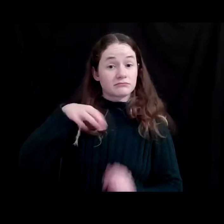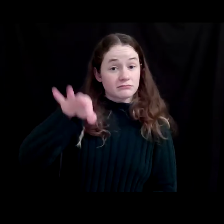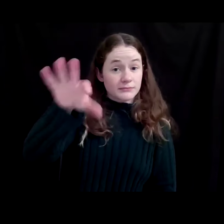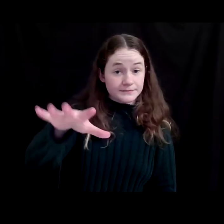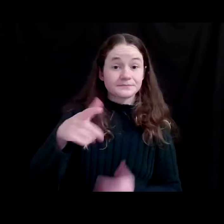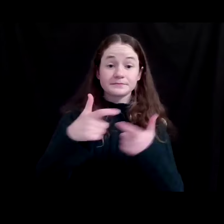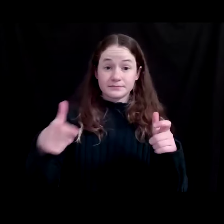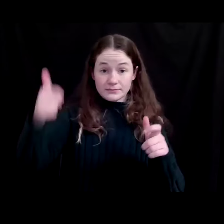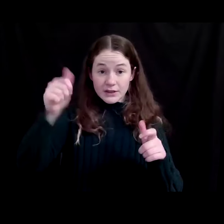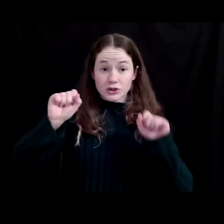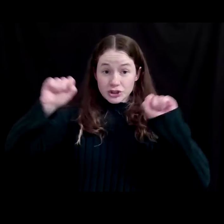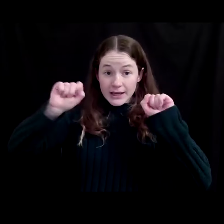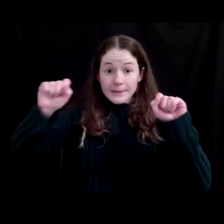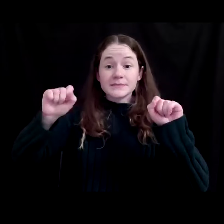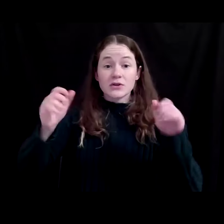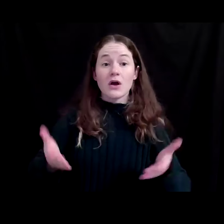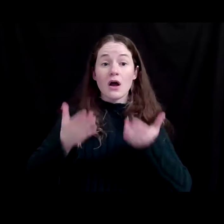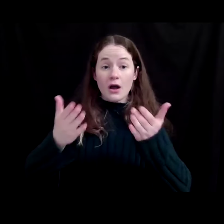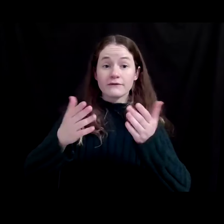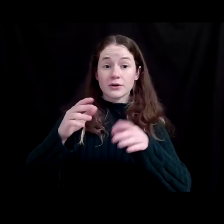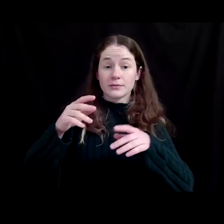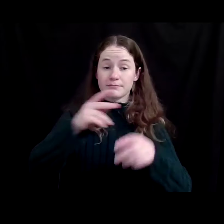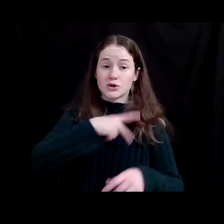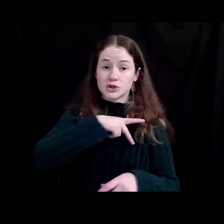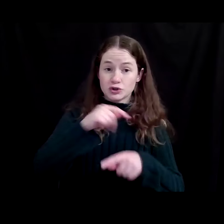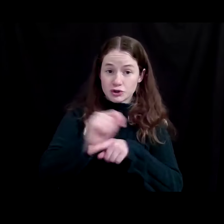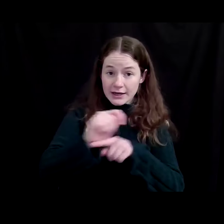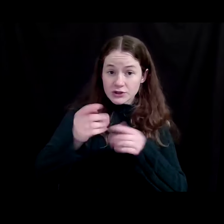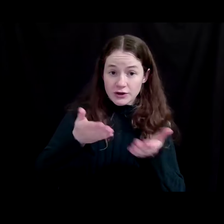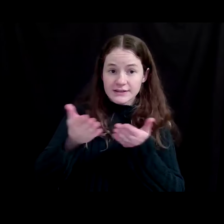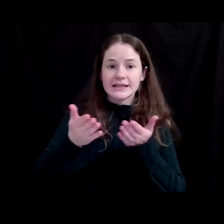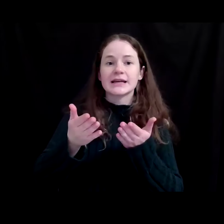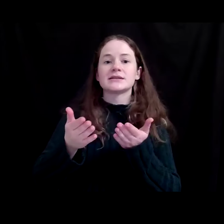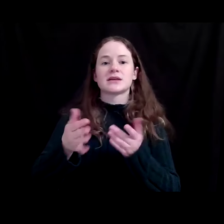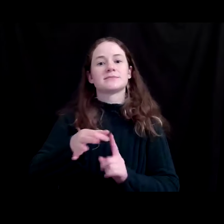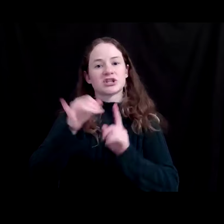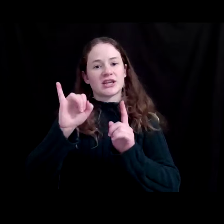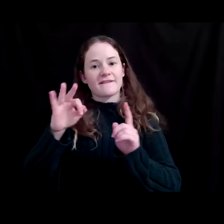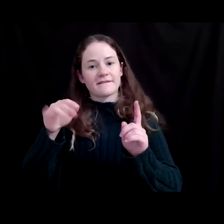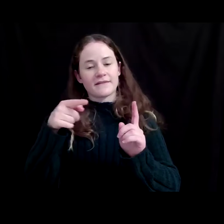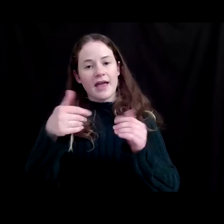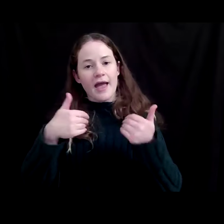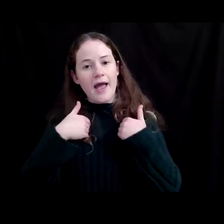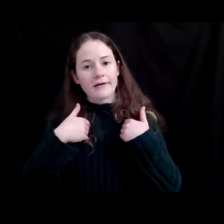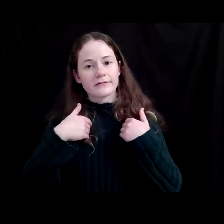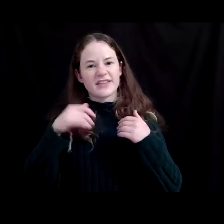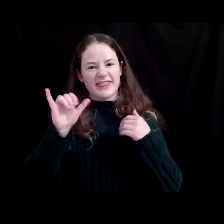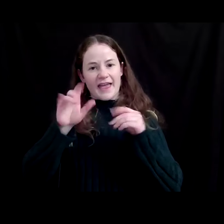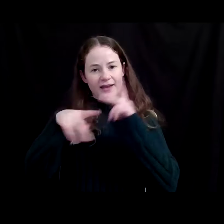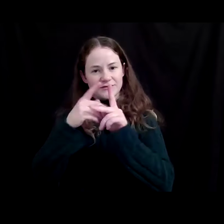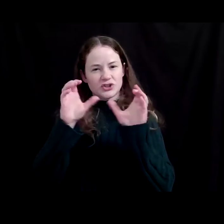those certificates that I mentioned, might be someone that could help adapt for you. Uh, Cara, do you know anything